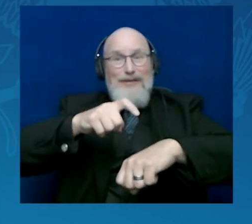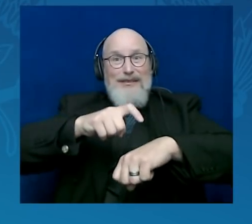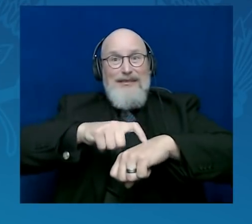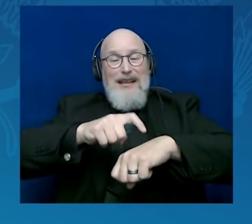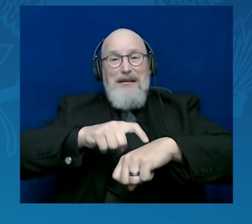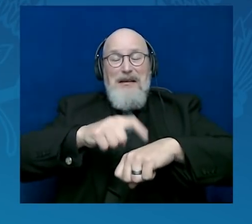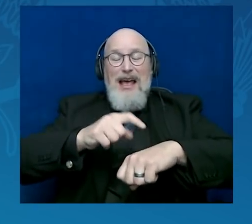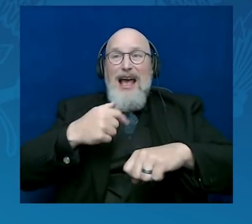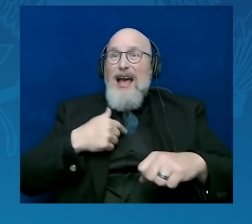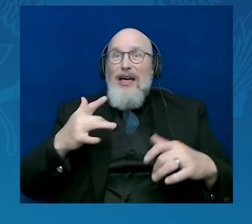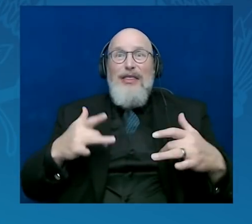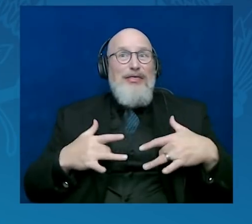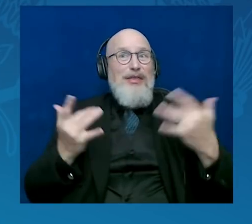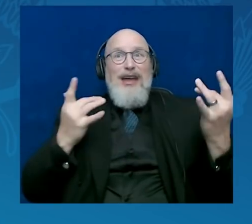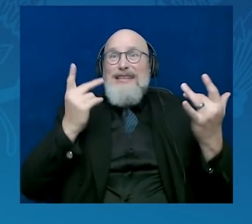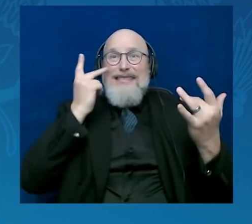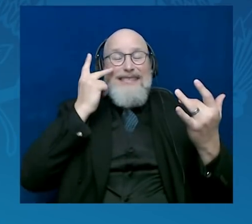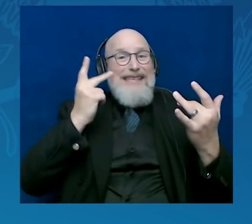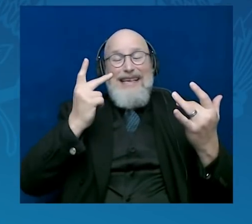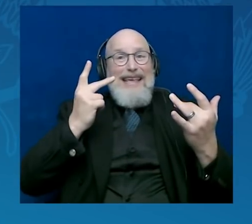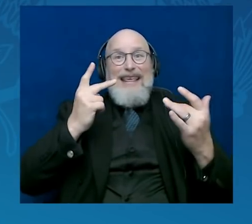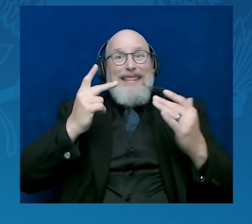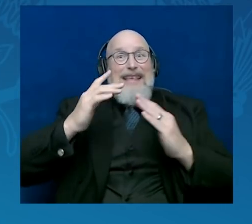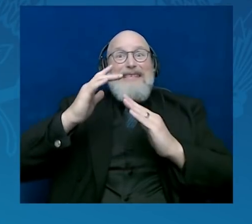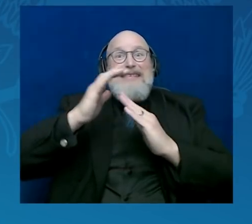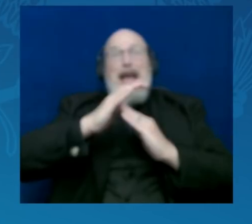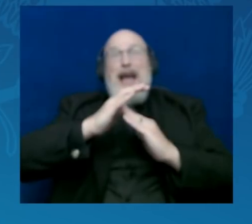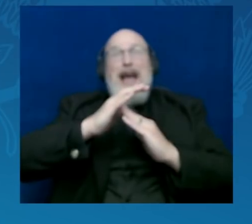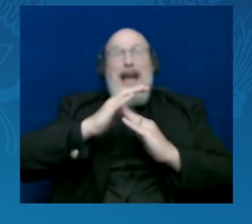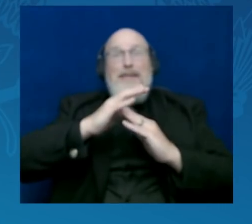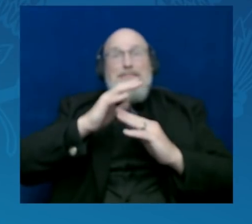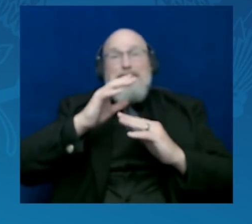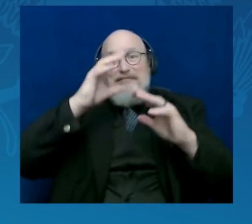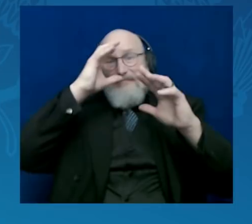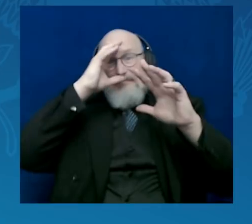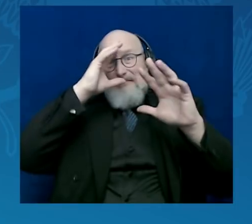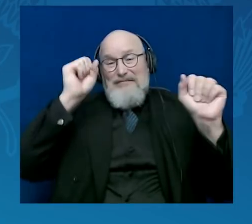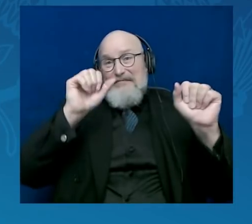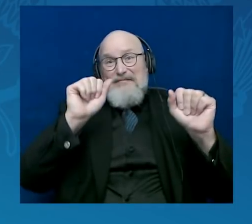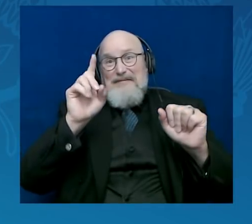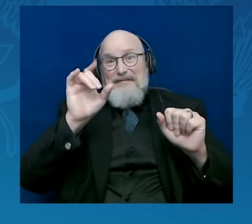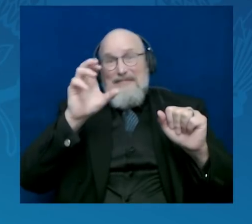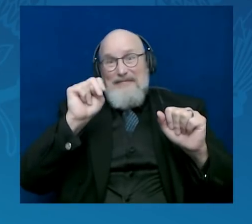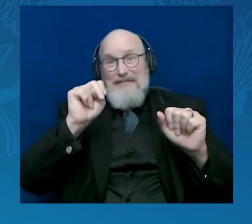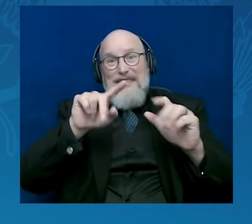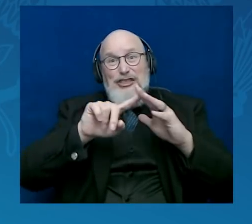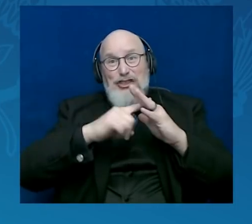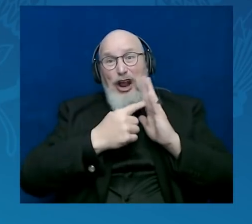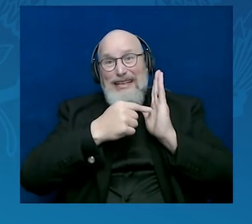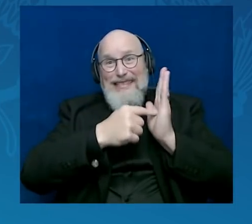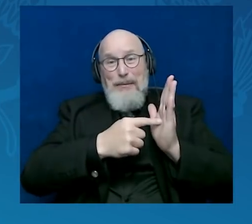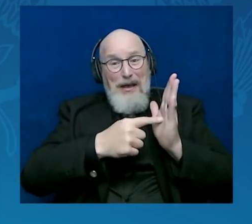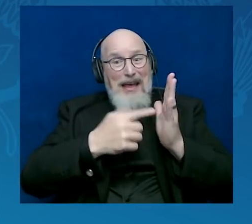the Trump administration followed that example. And we're now so happy to have you to continue this tradition.